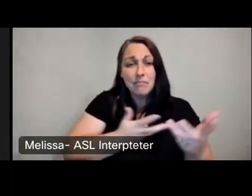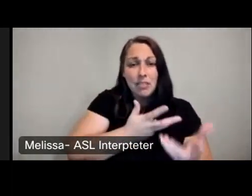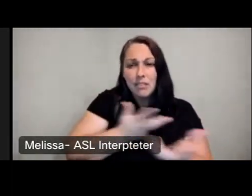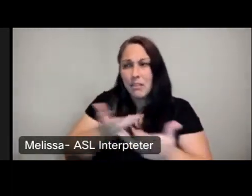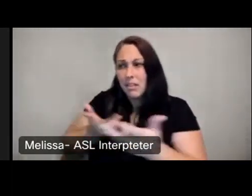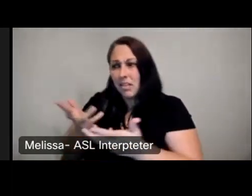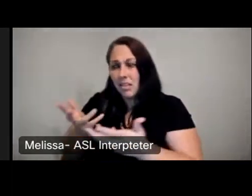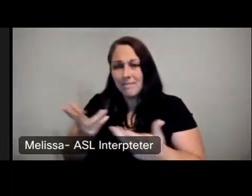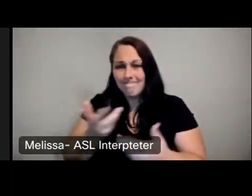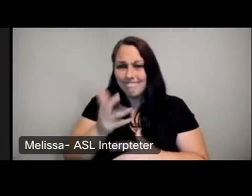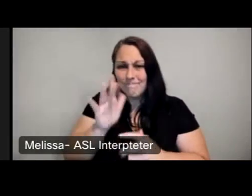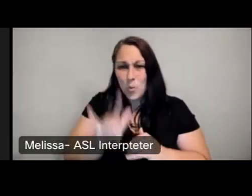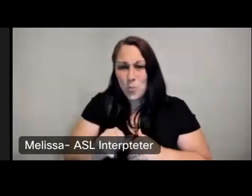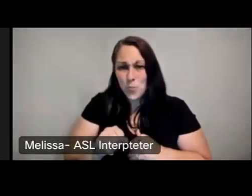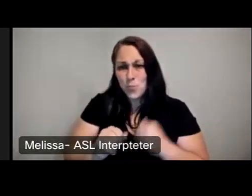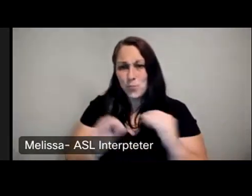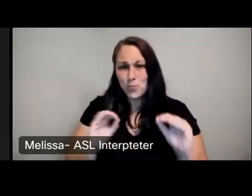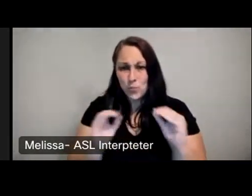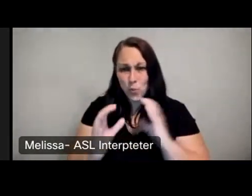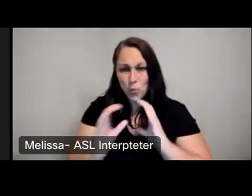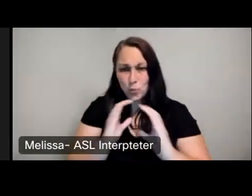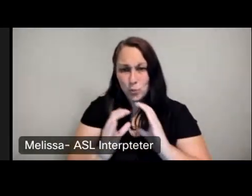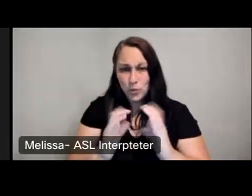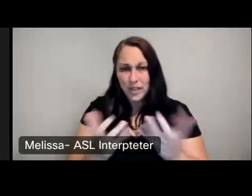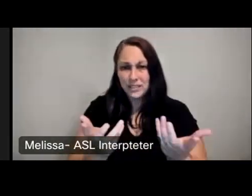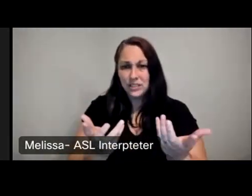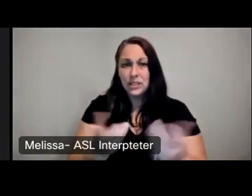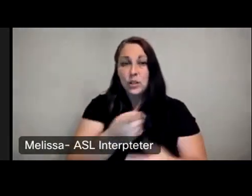where you present something and they feel like they've been taken by surprise and then they